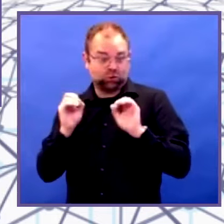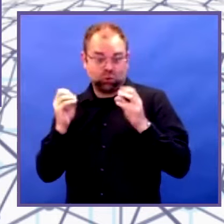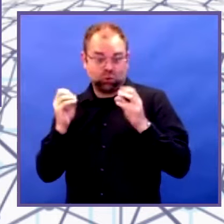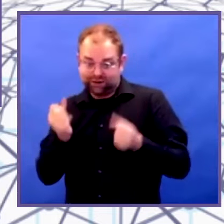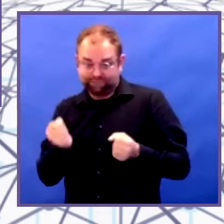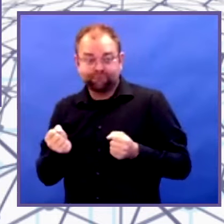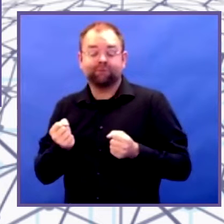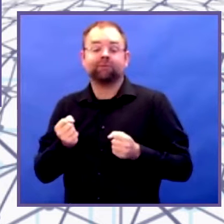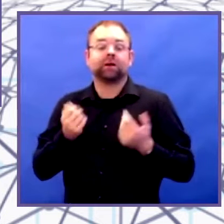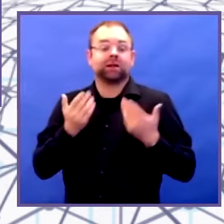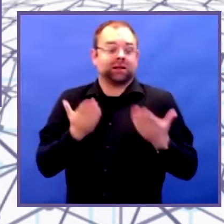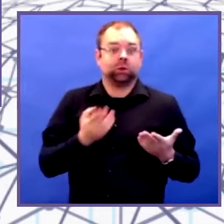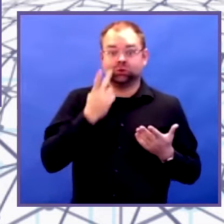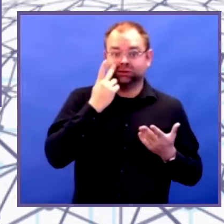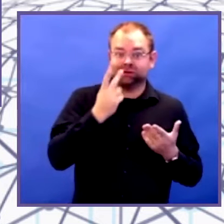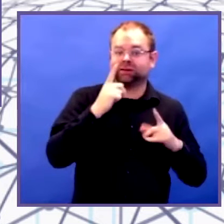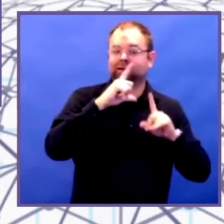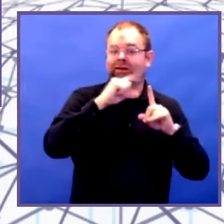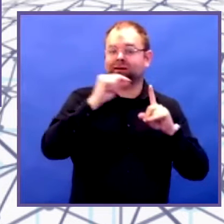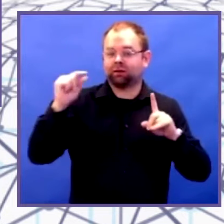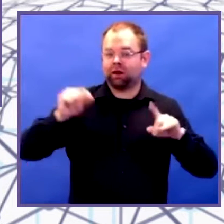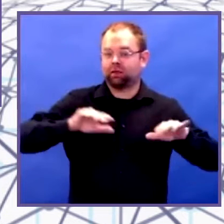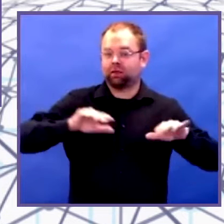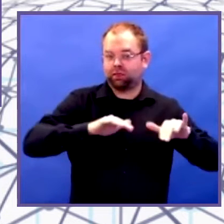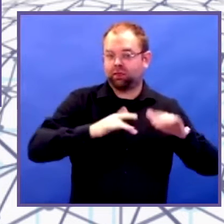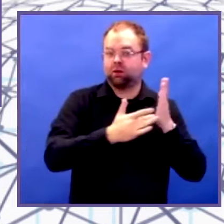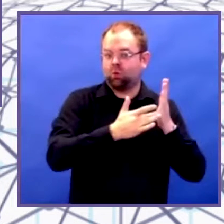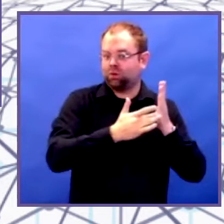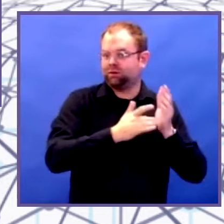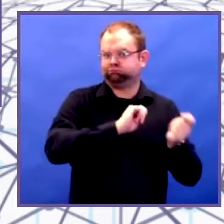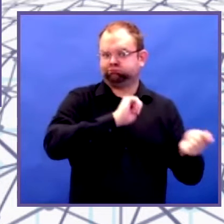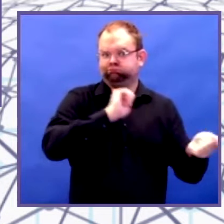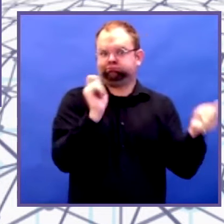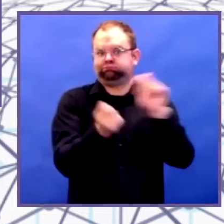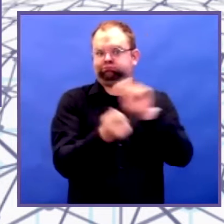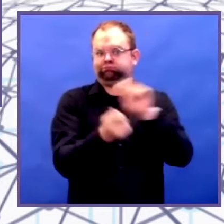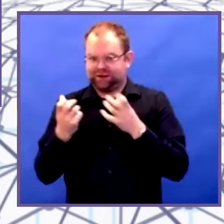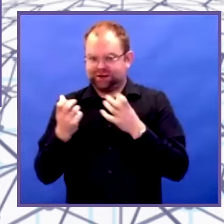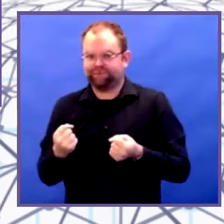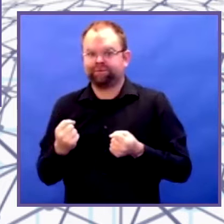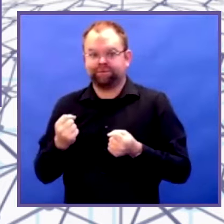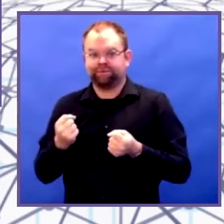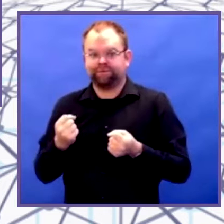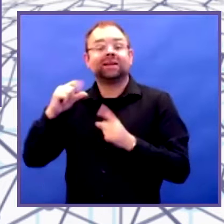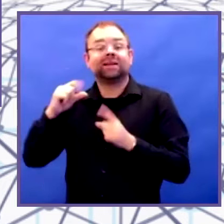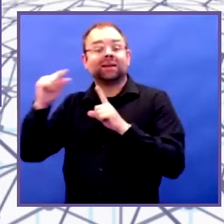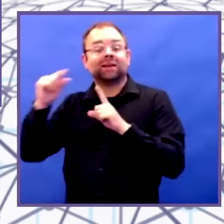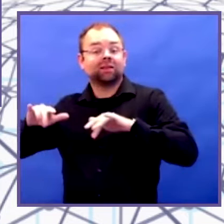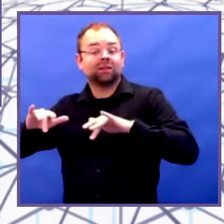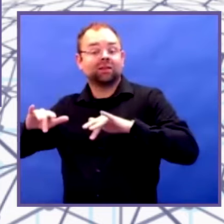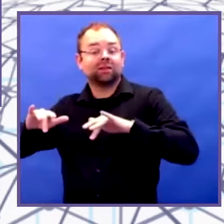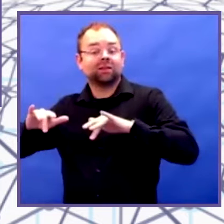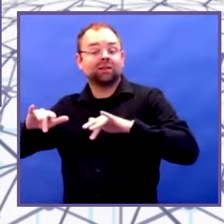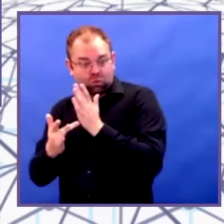the barriers of distance between clients and the support they need, and to support and train personnel.